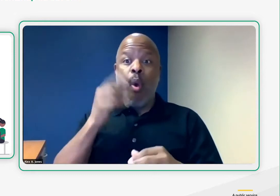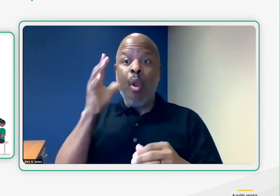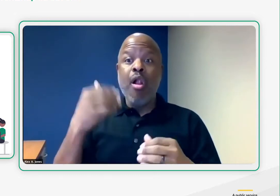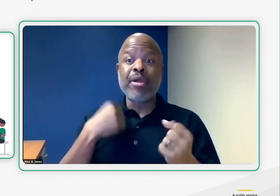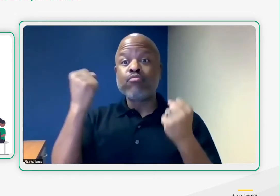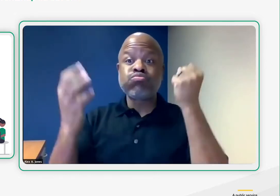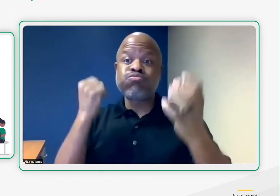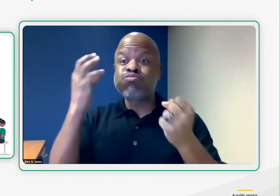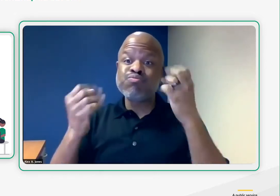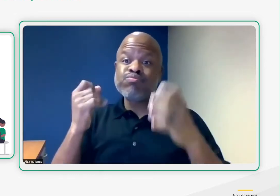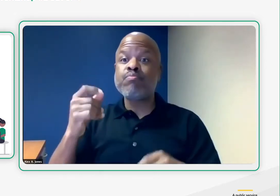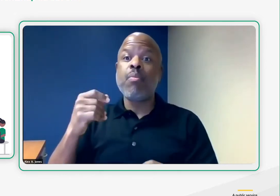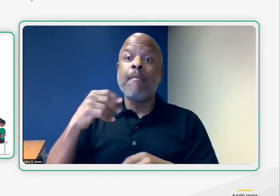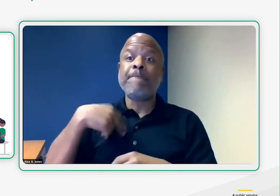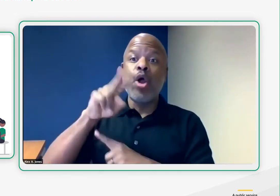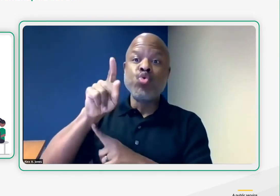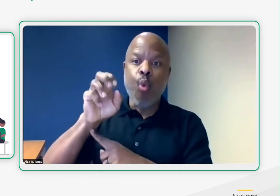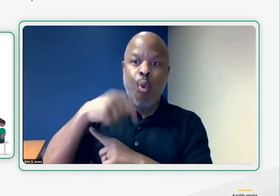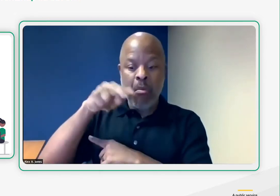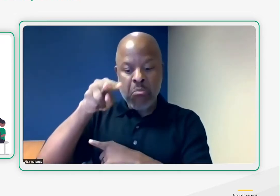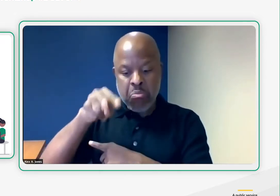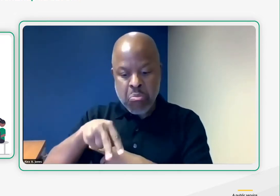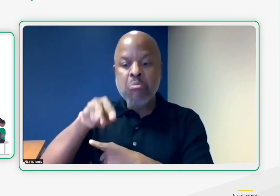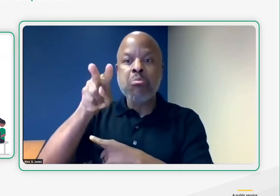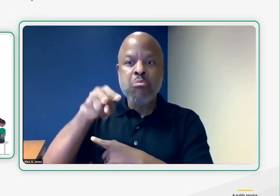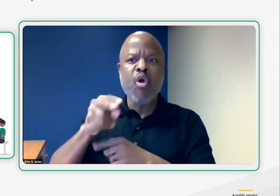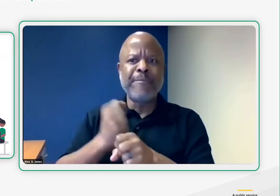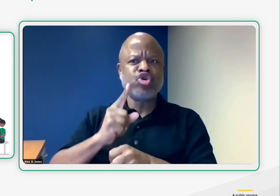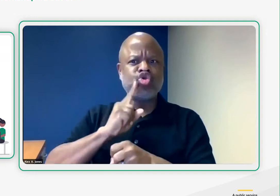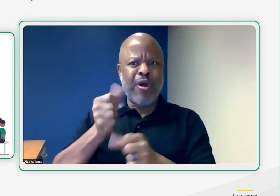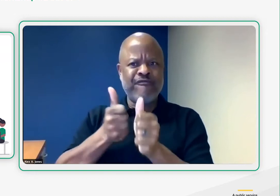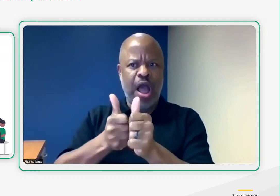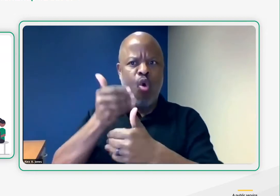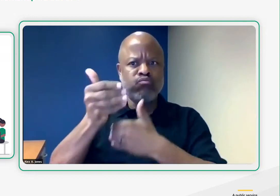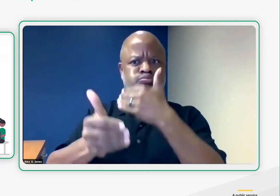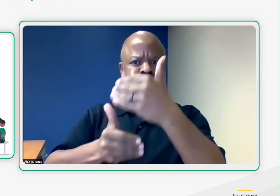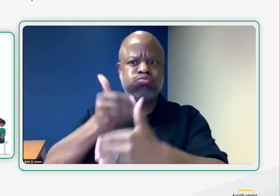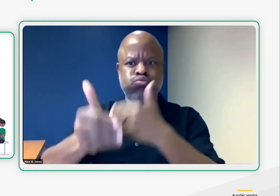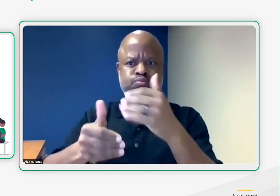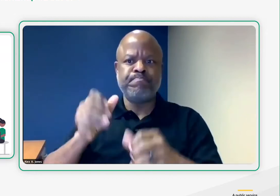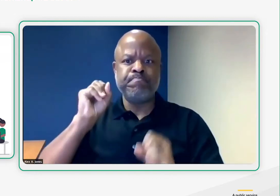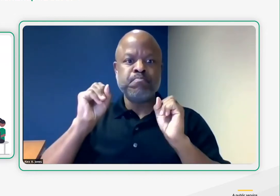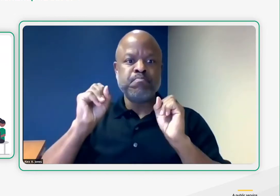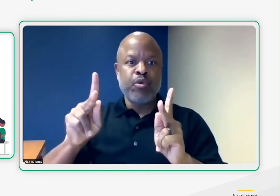I will be following the presentation structure. But, one thing I might do is glance at my notes too.